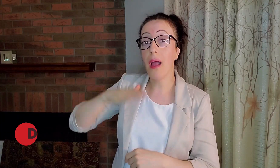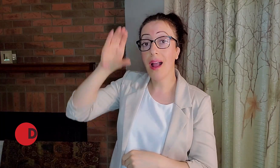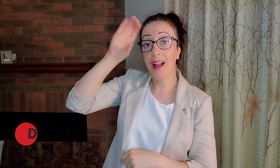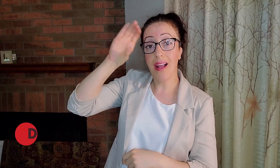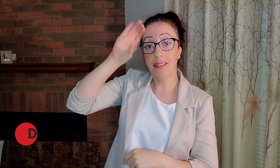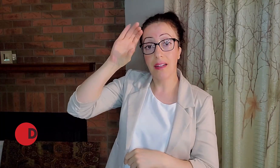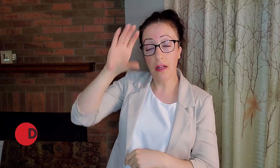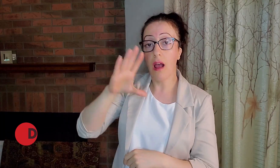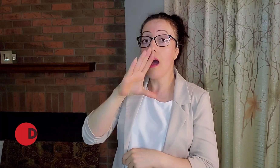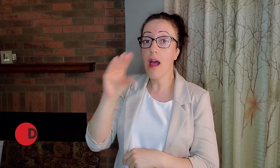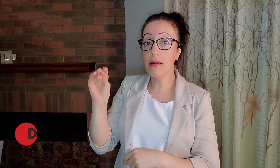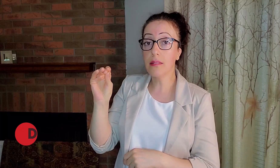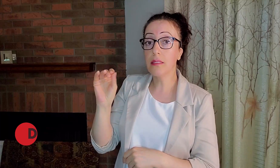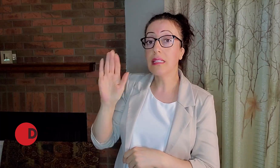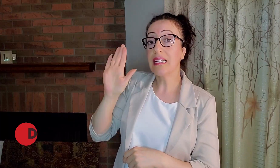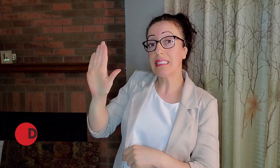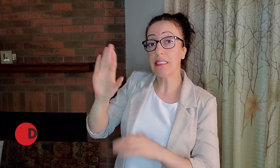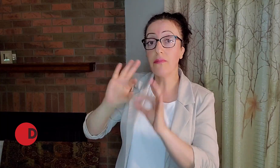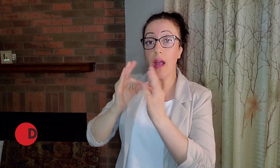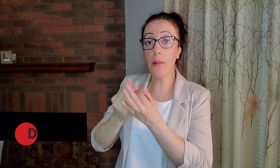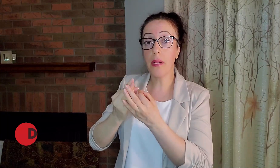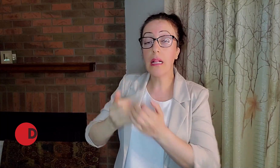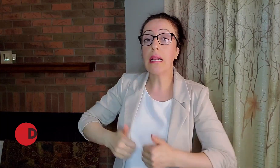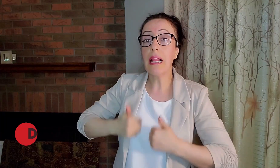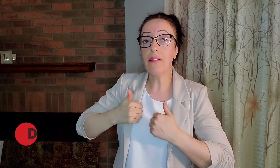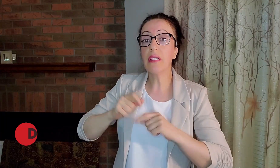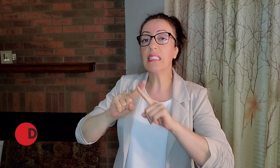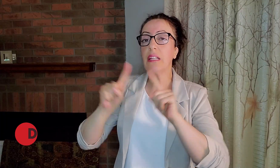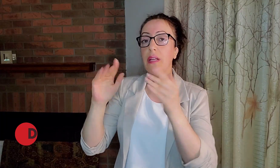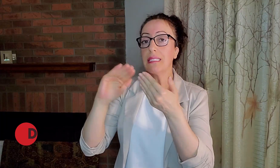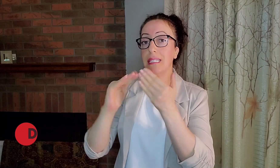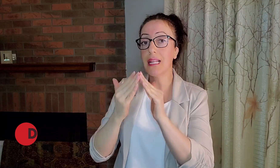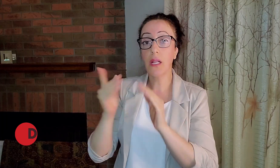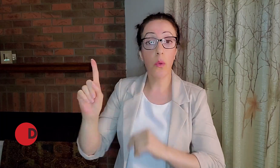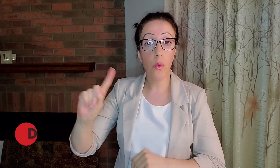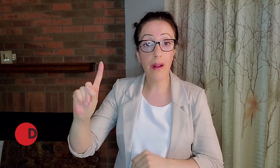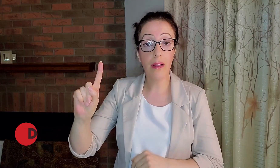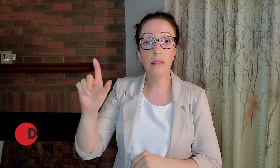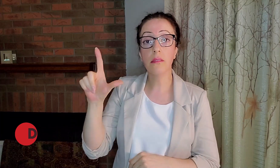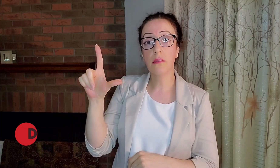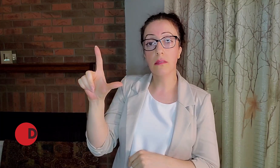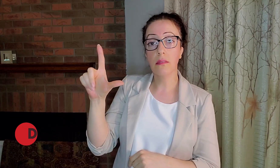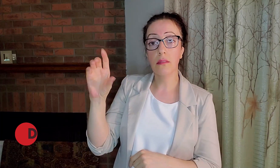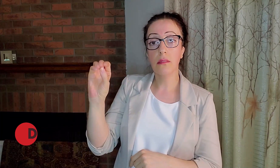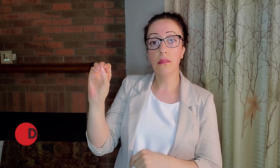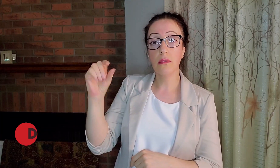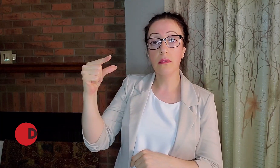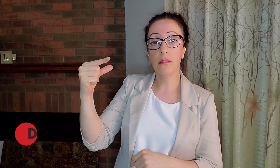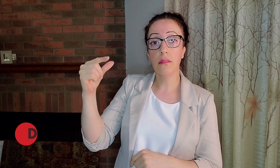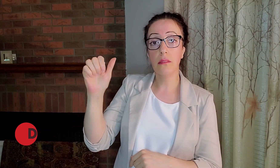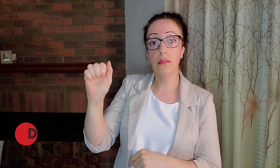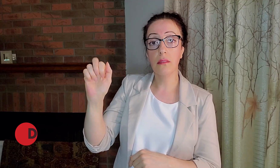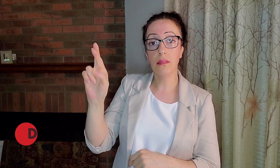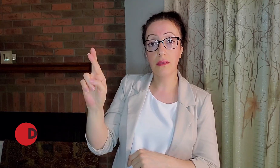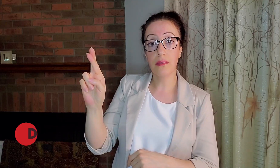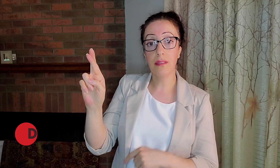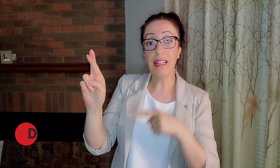friends or family, no but my cousin and his family lives in Logar, a different